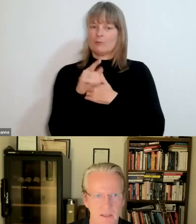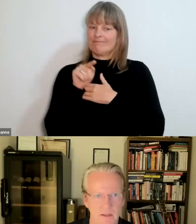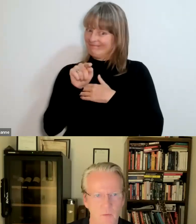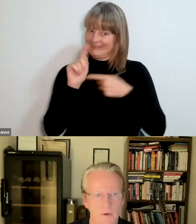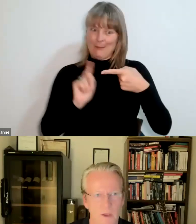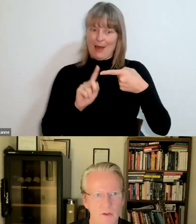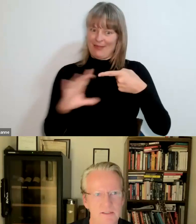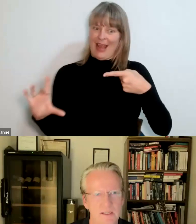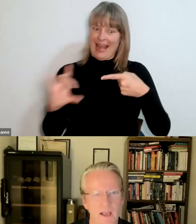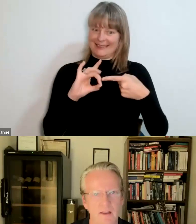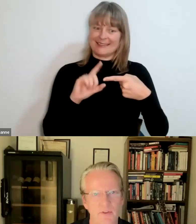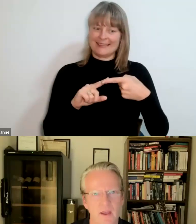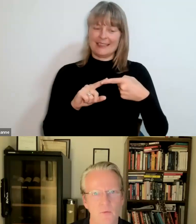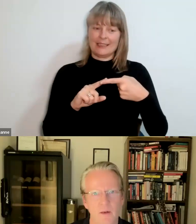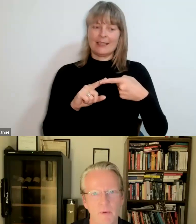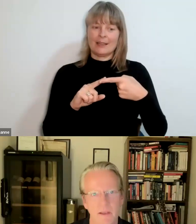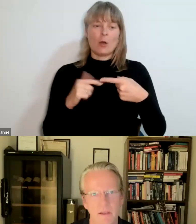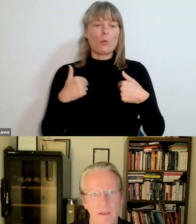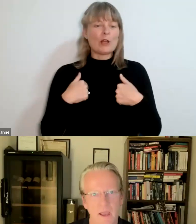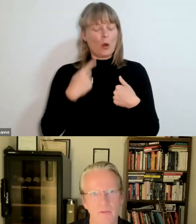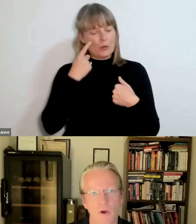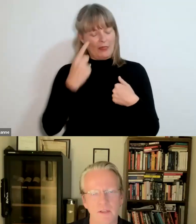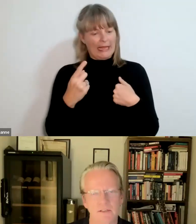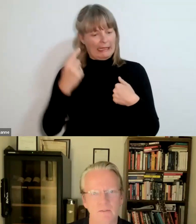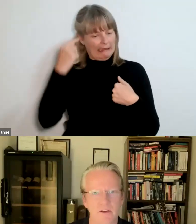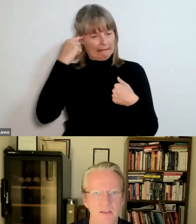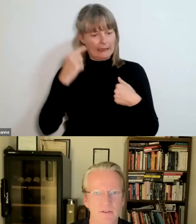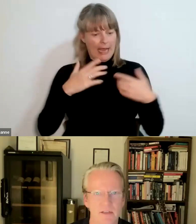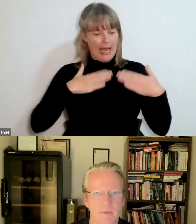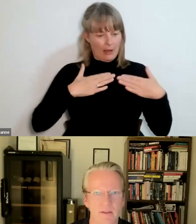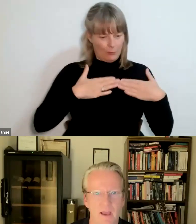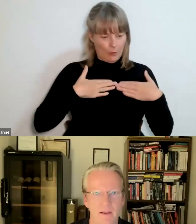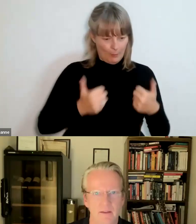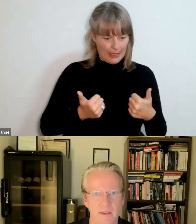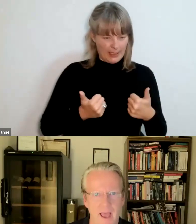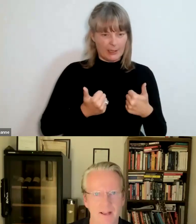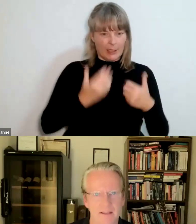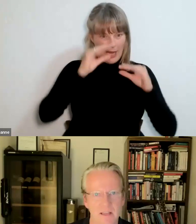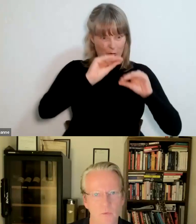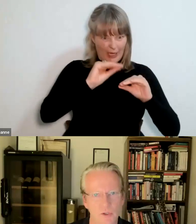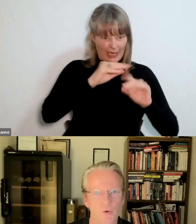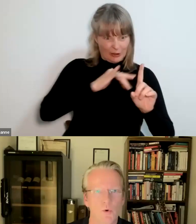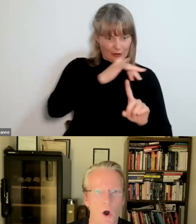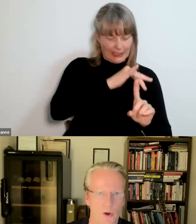we have is to build on the culture of health and well-being in schools, and it is